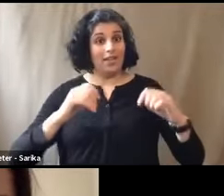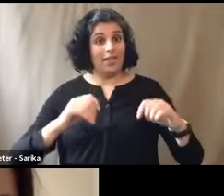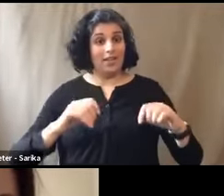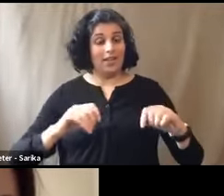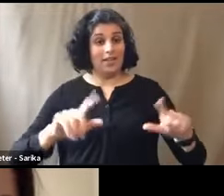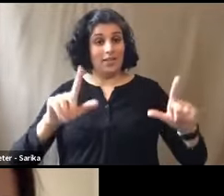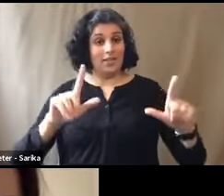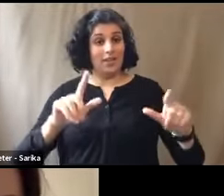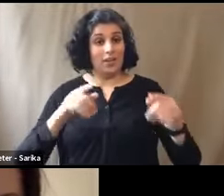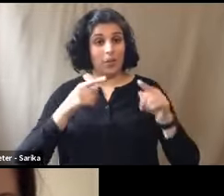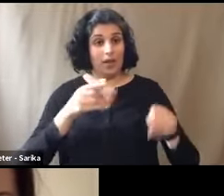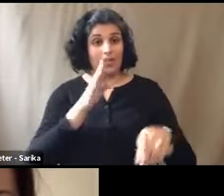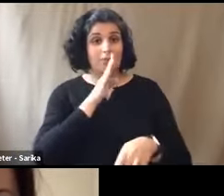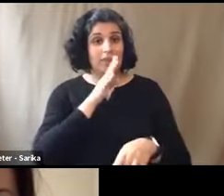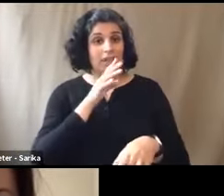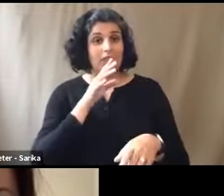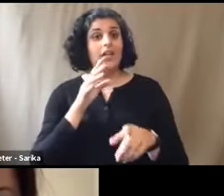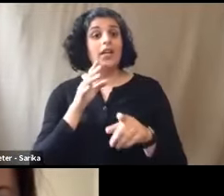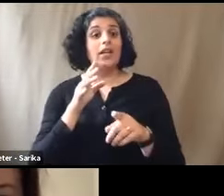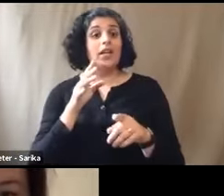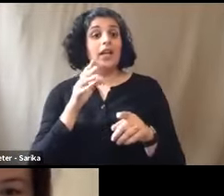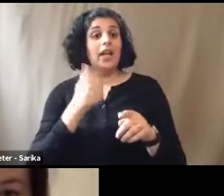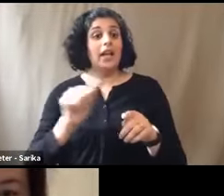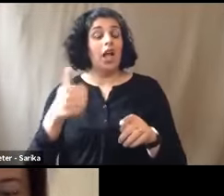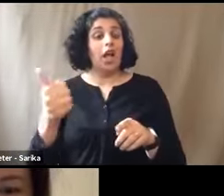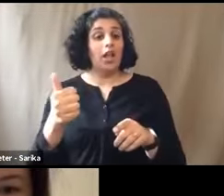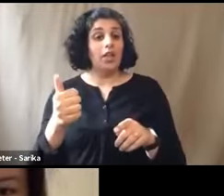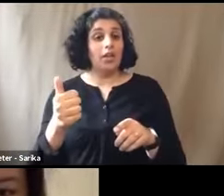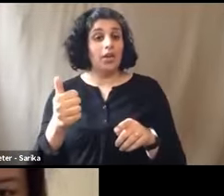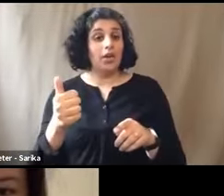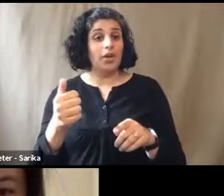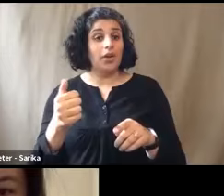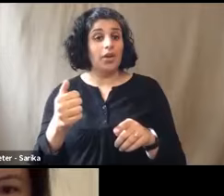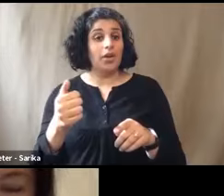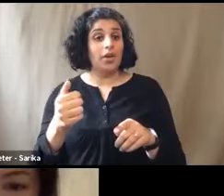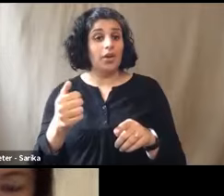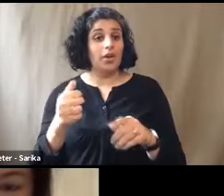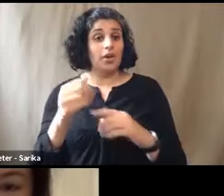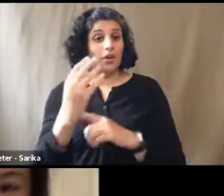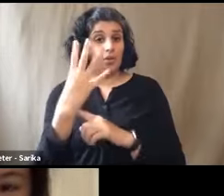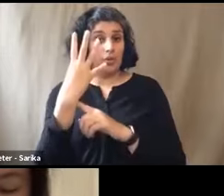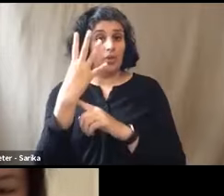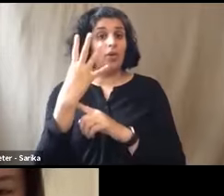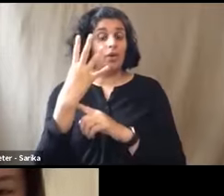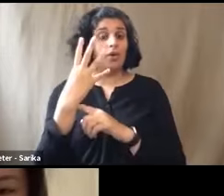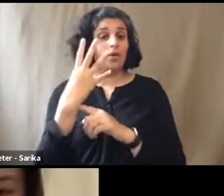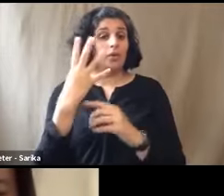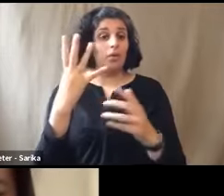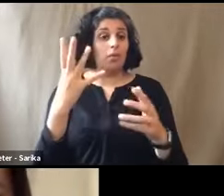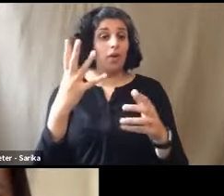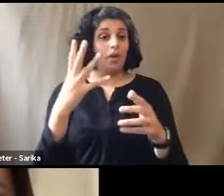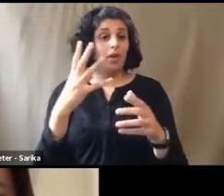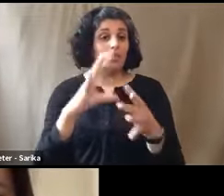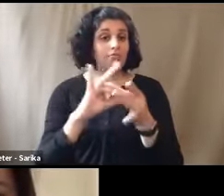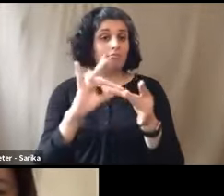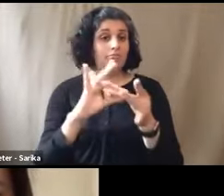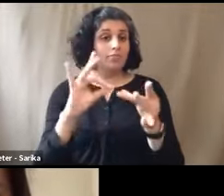Any other panelists, if you will be wanting to contribute, there's a request that you